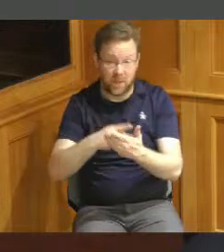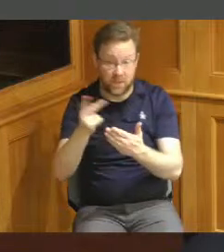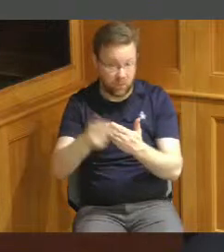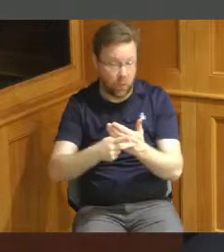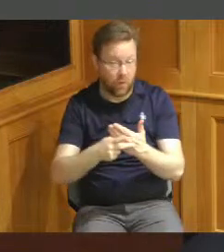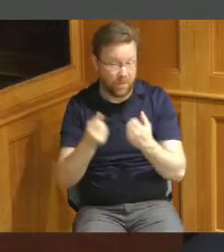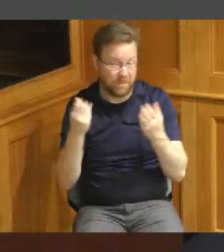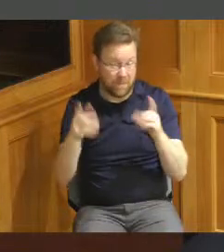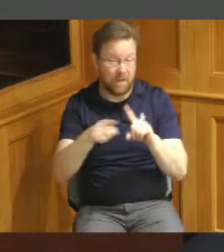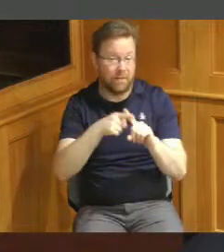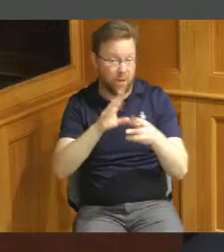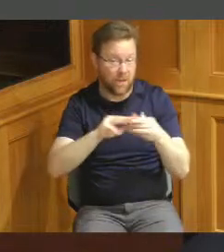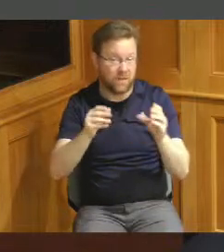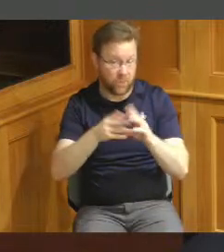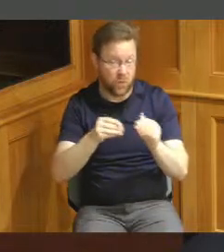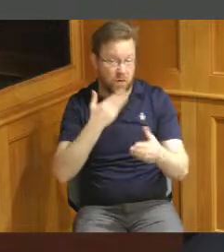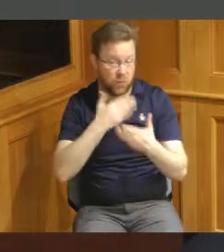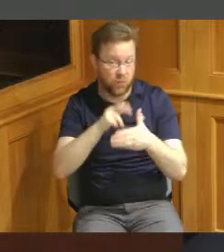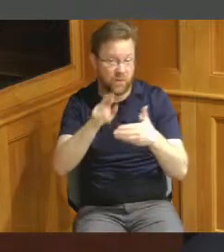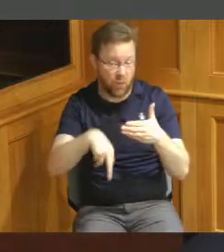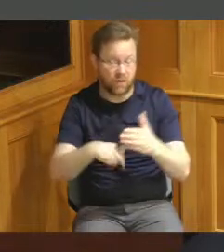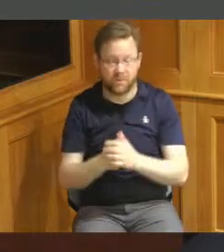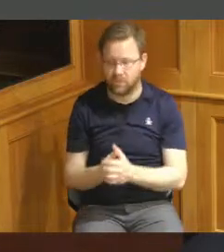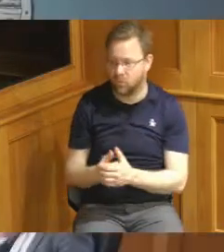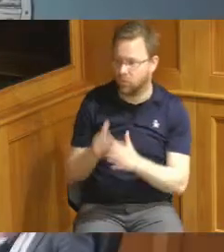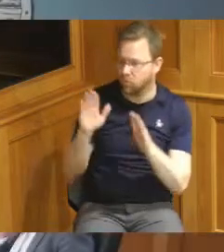to answer any questions but I do recommend approval of item number three and again this